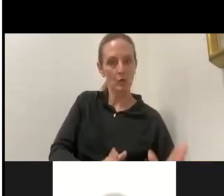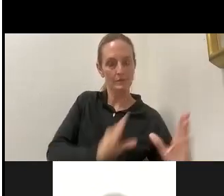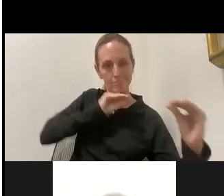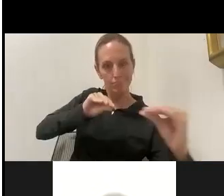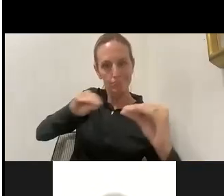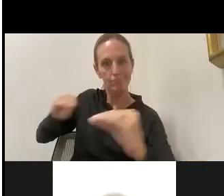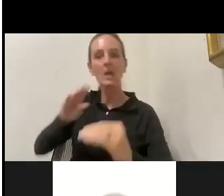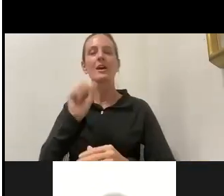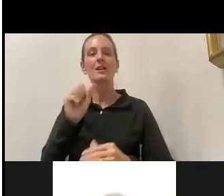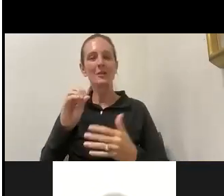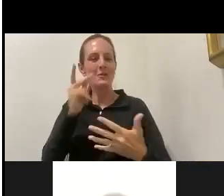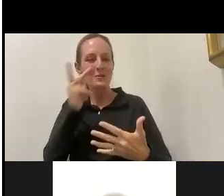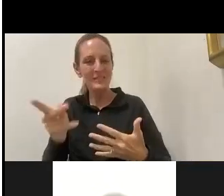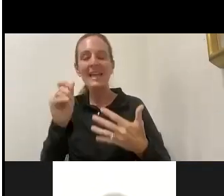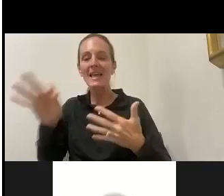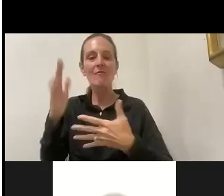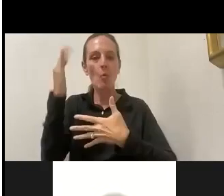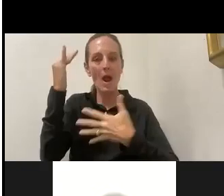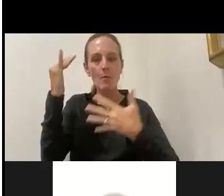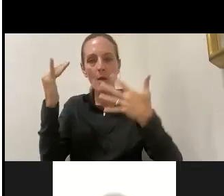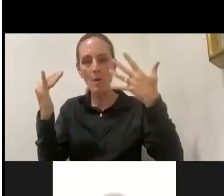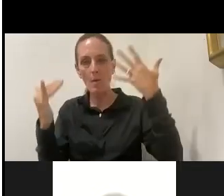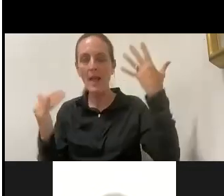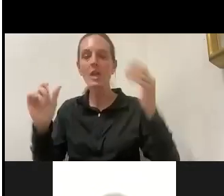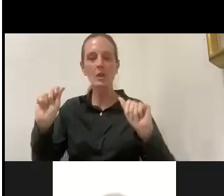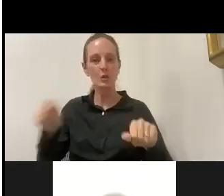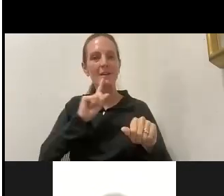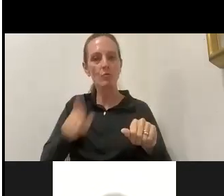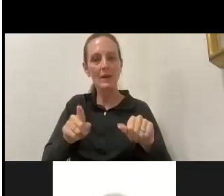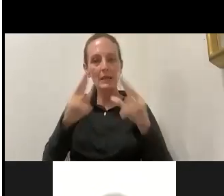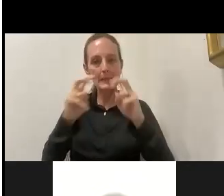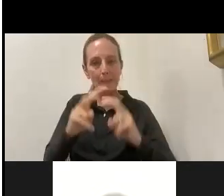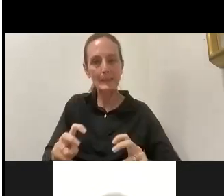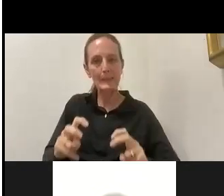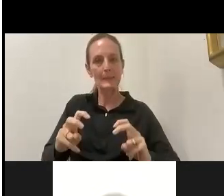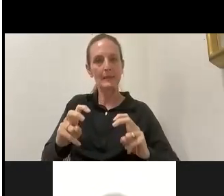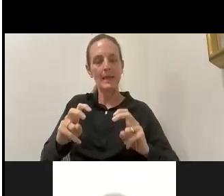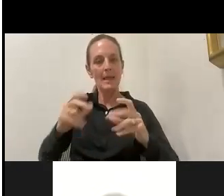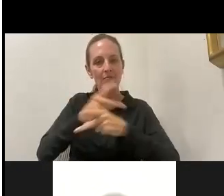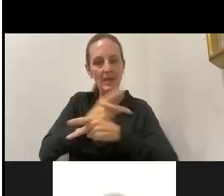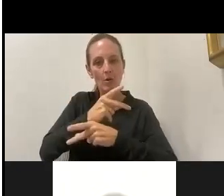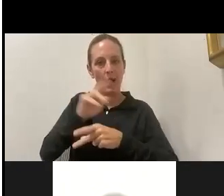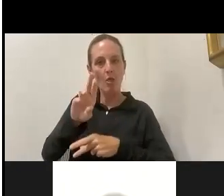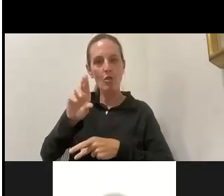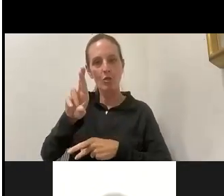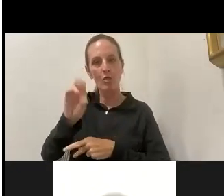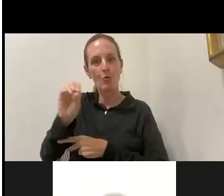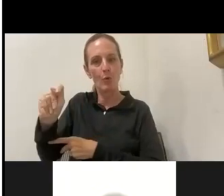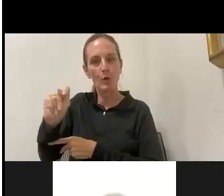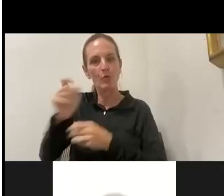the question and get down to the root cause. And we’ll just flip through all the 5 Why’s, Vanessa, we’ll move on to the slide that says The beginning.